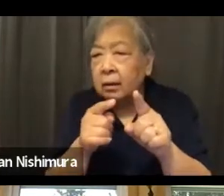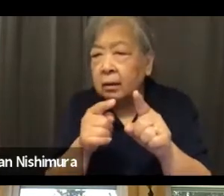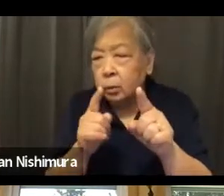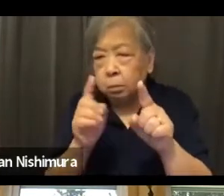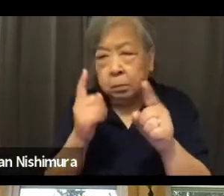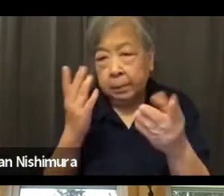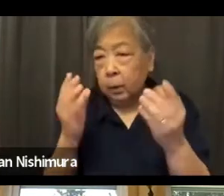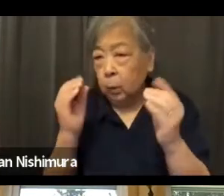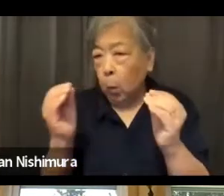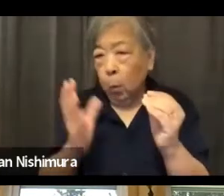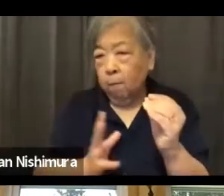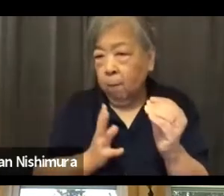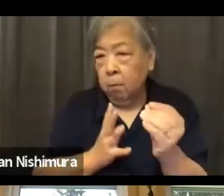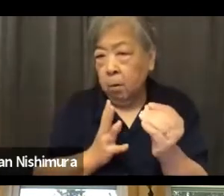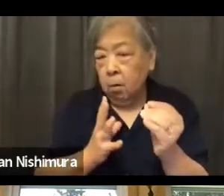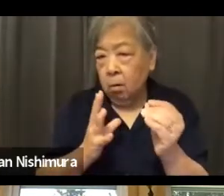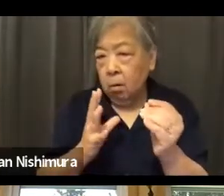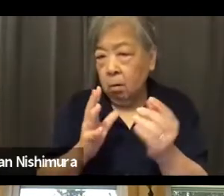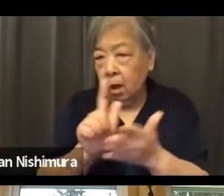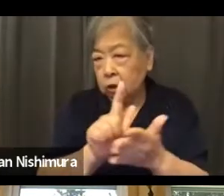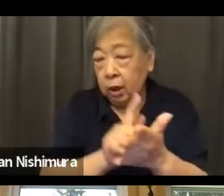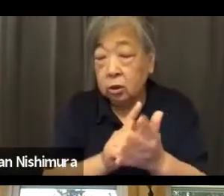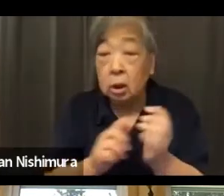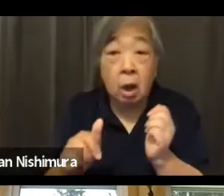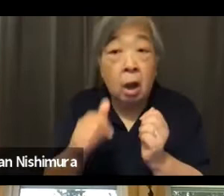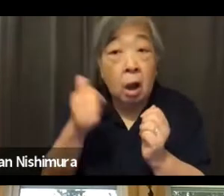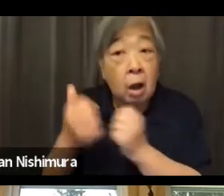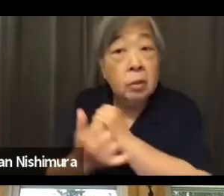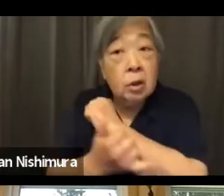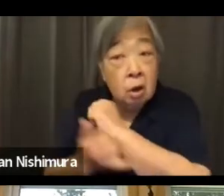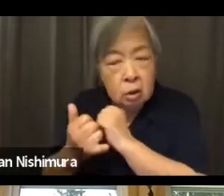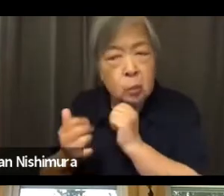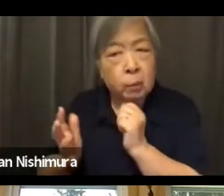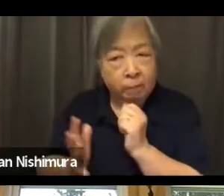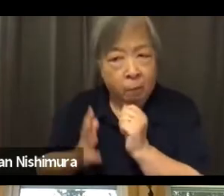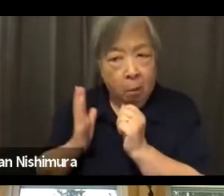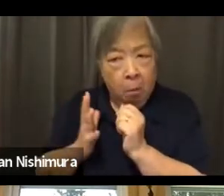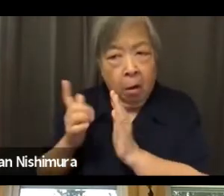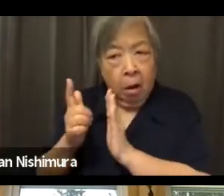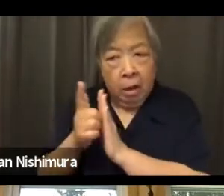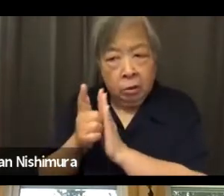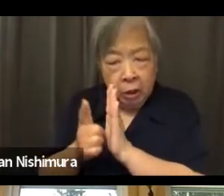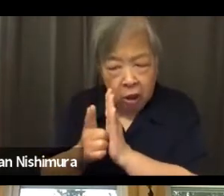Other countries that have formal legislation may be quite restrictive, so that they really